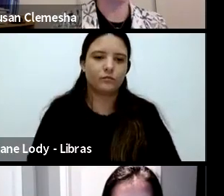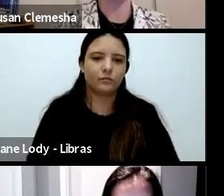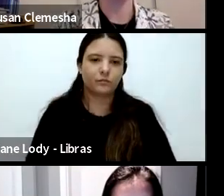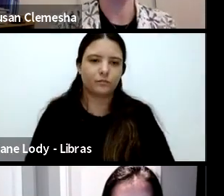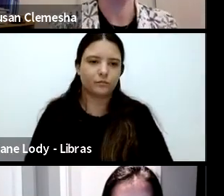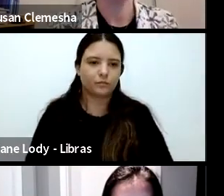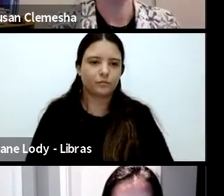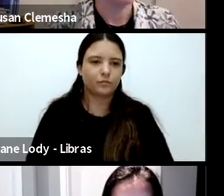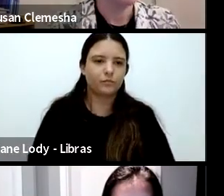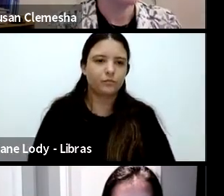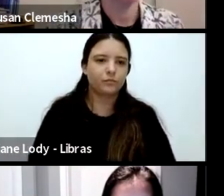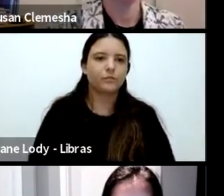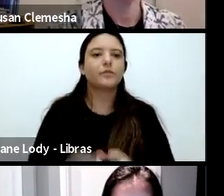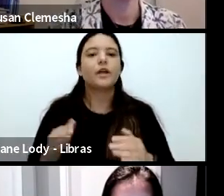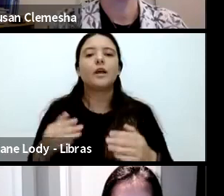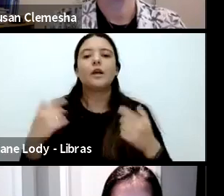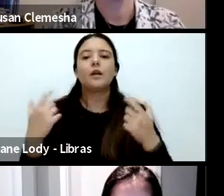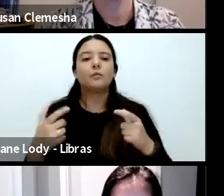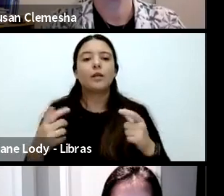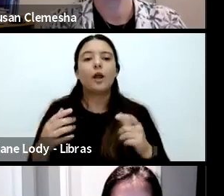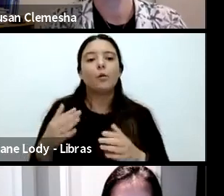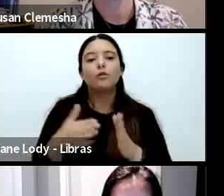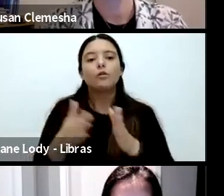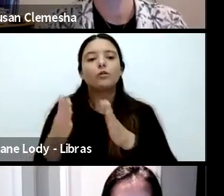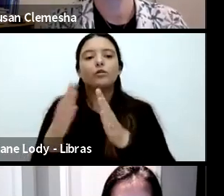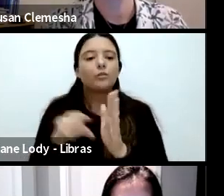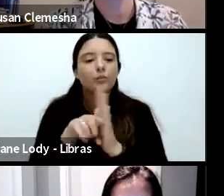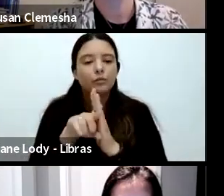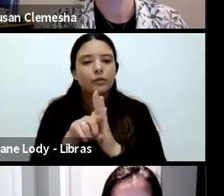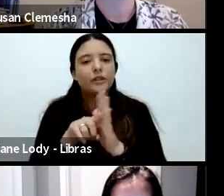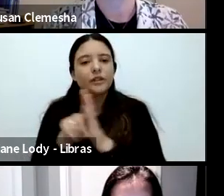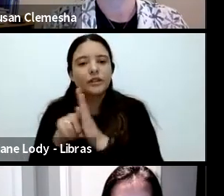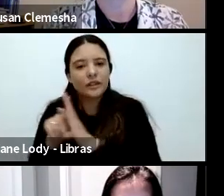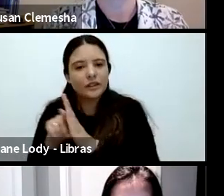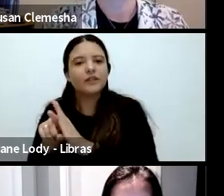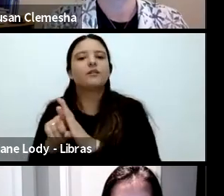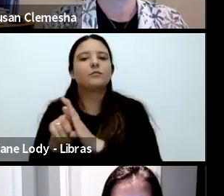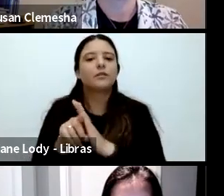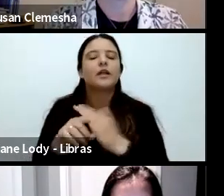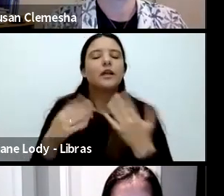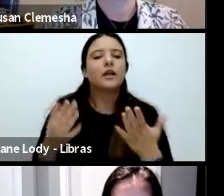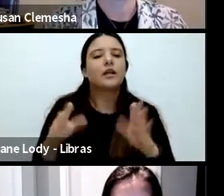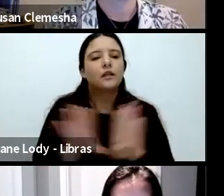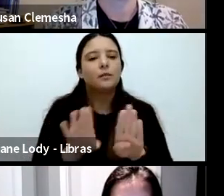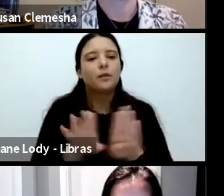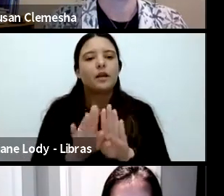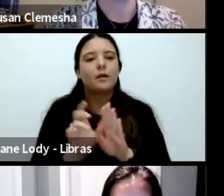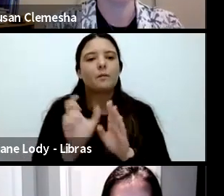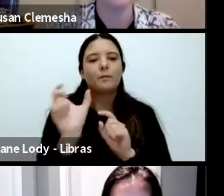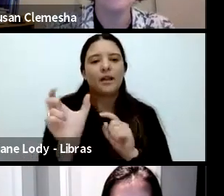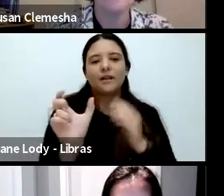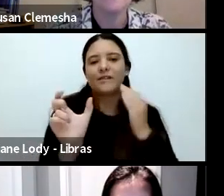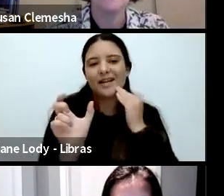from And then that's where he goes from with his writings, so. o, again, defect o, again, defect ology doesn't mean again, defect ology doesn't